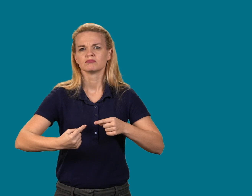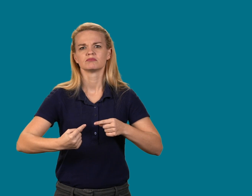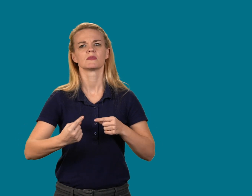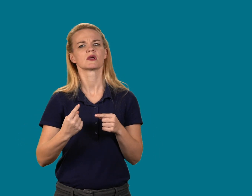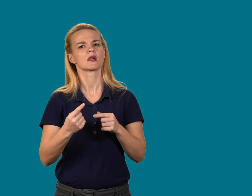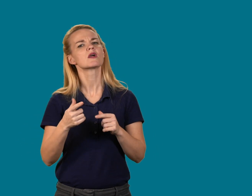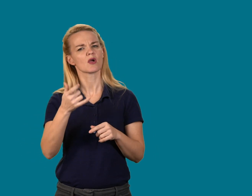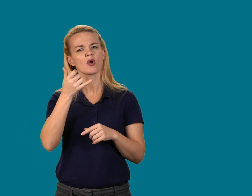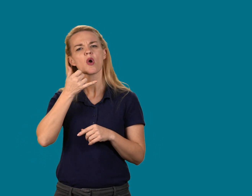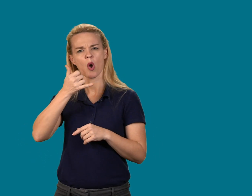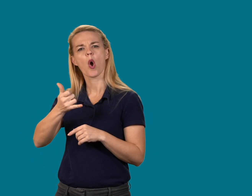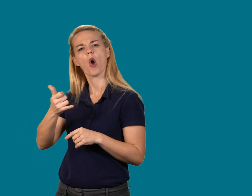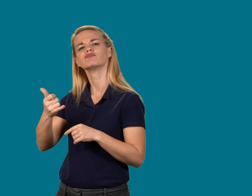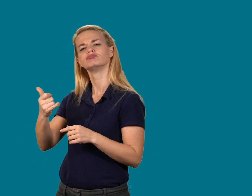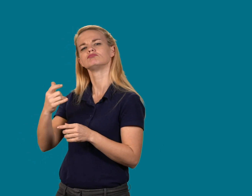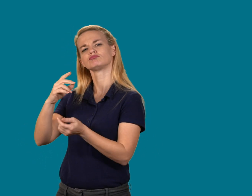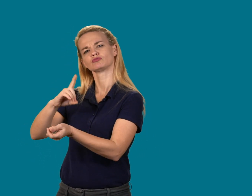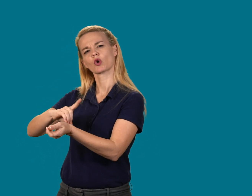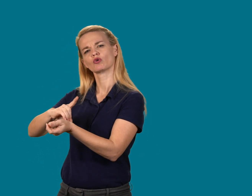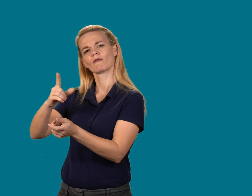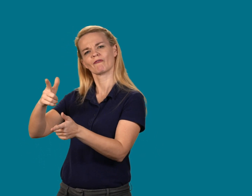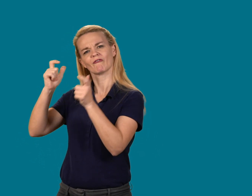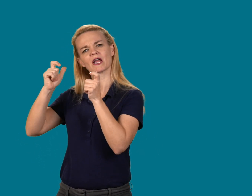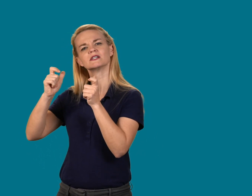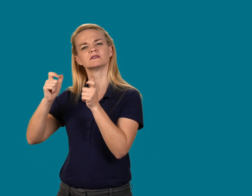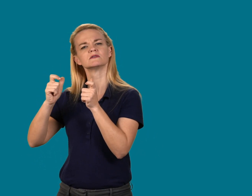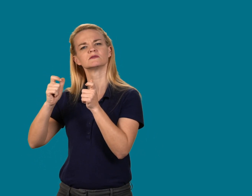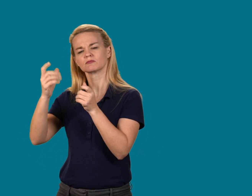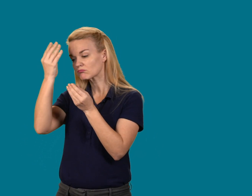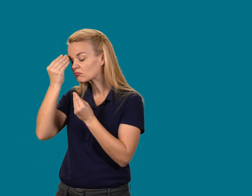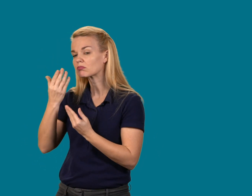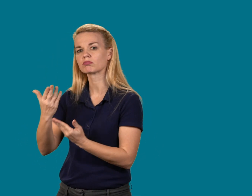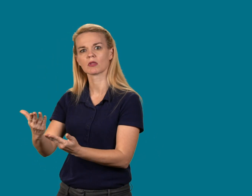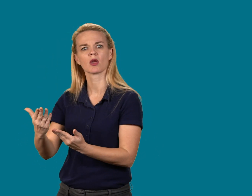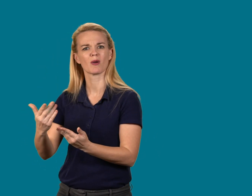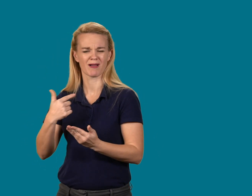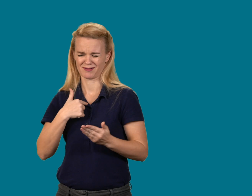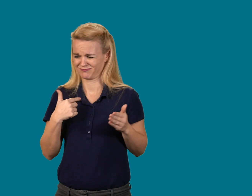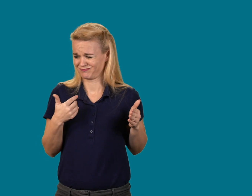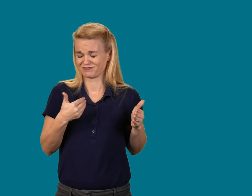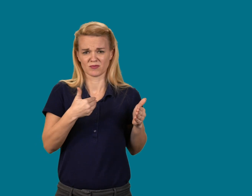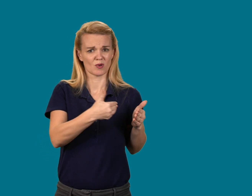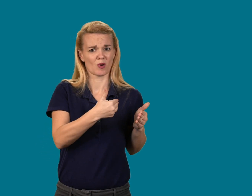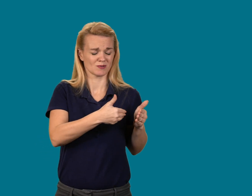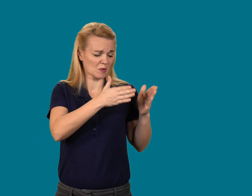call your healthcare provider and tell them that you have been in close contact